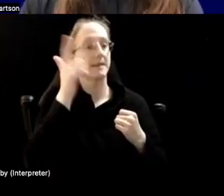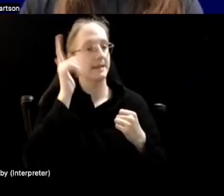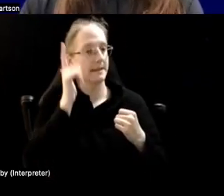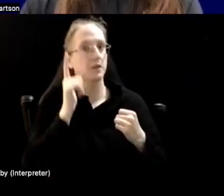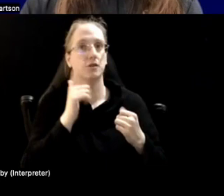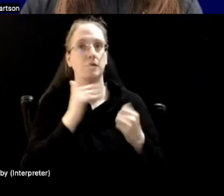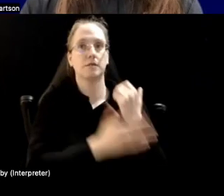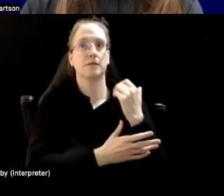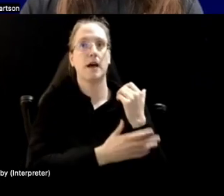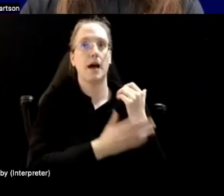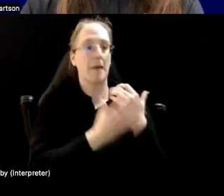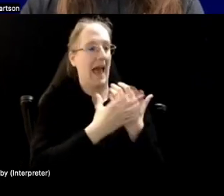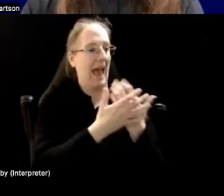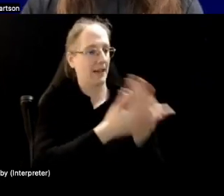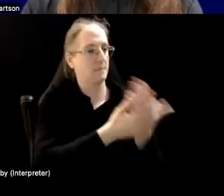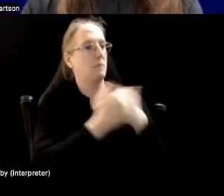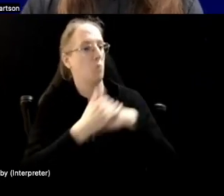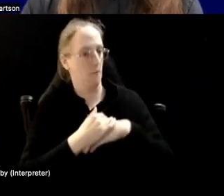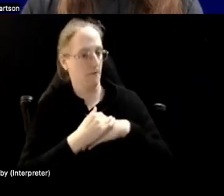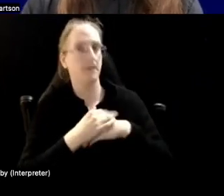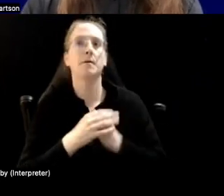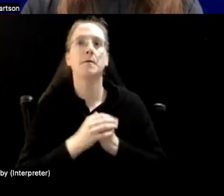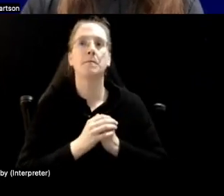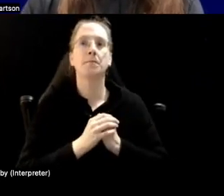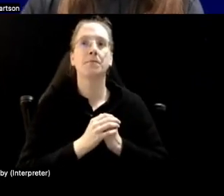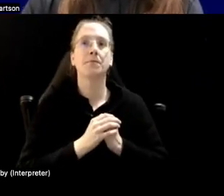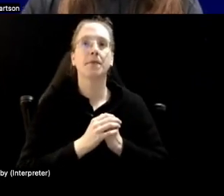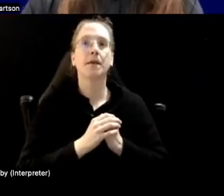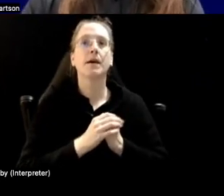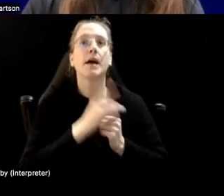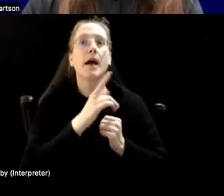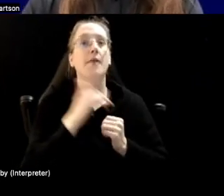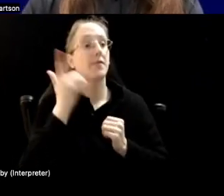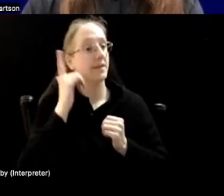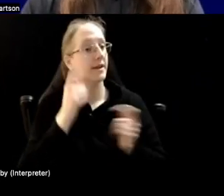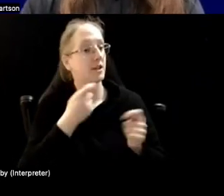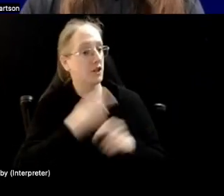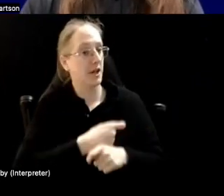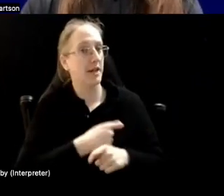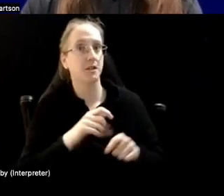and then the teacher changes the proximity. They bring their other hand into the interaction to